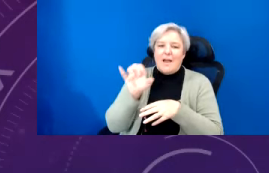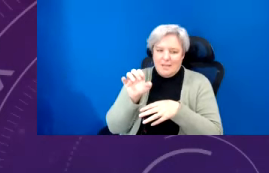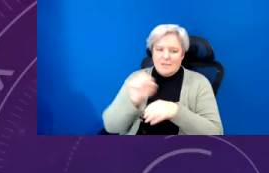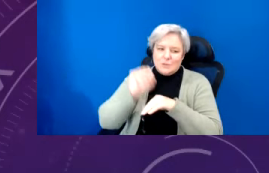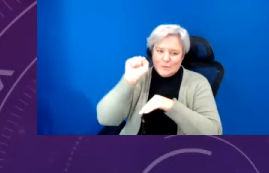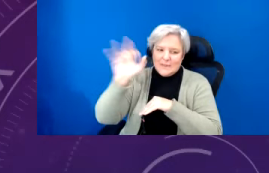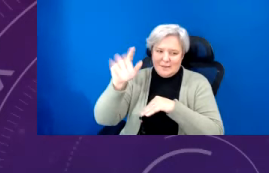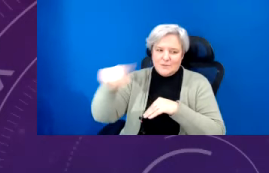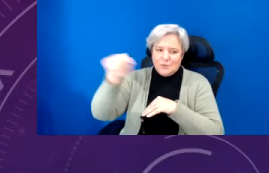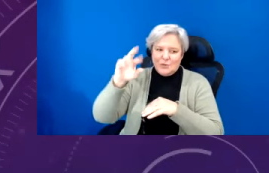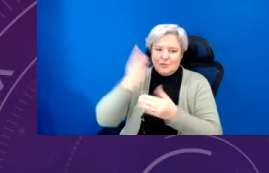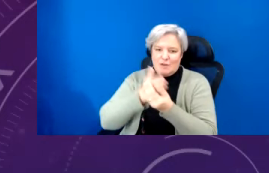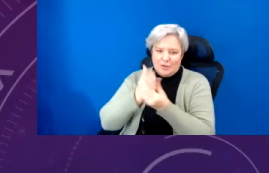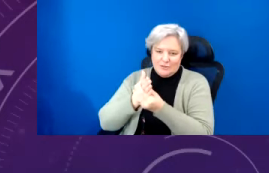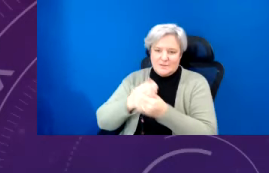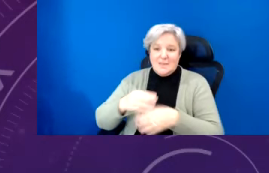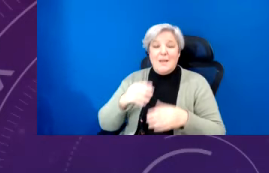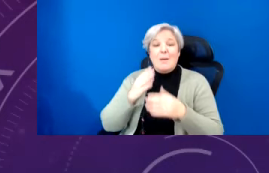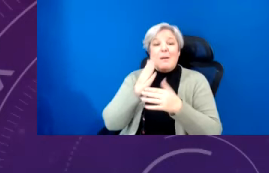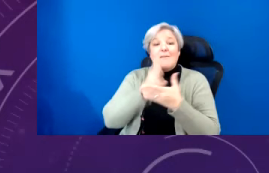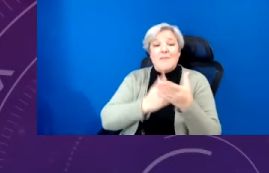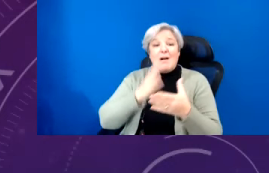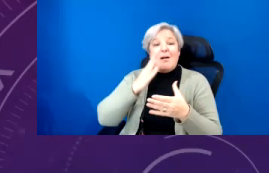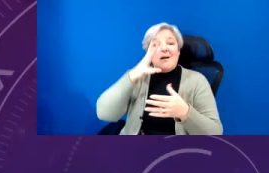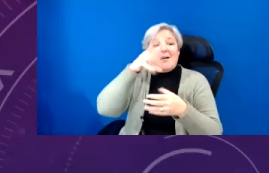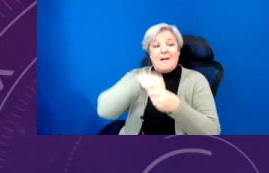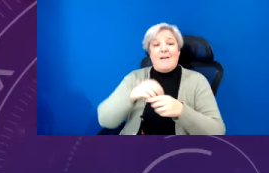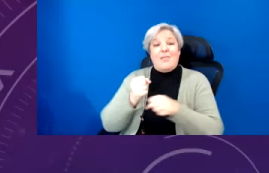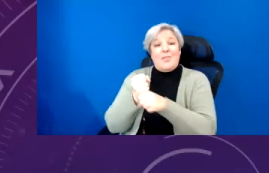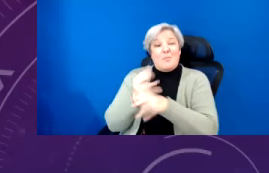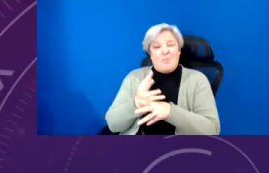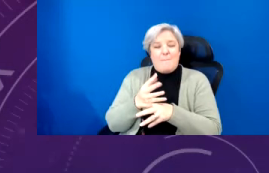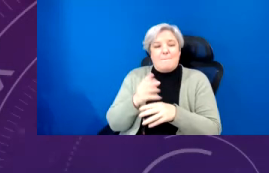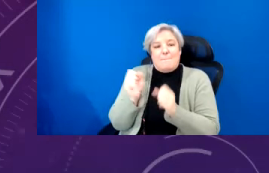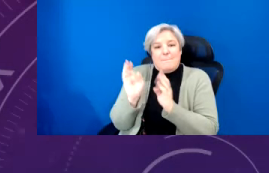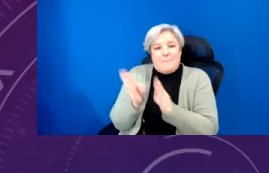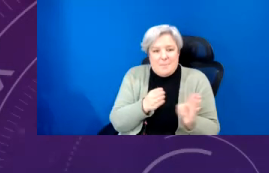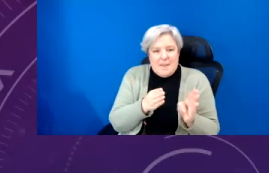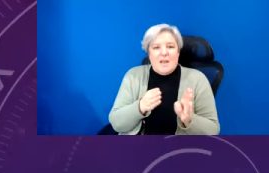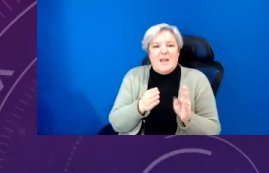And as part of that prep, there's some requirements that we need to identify for them.